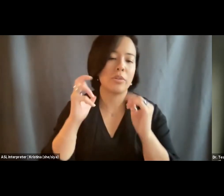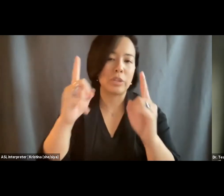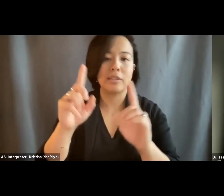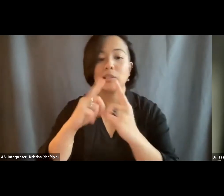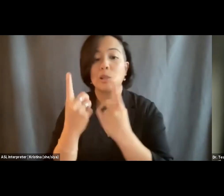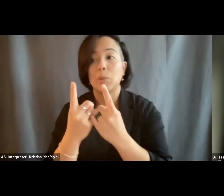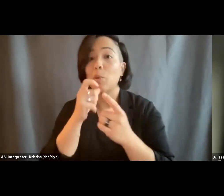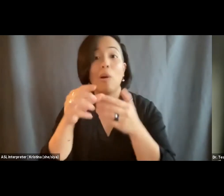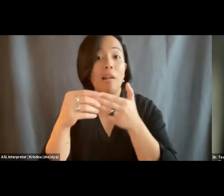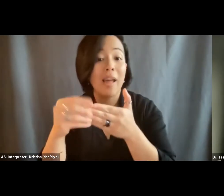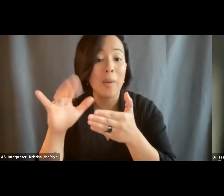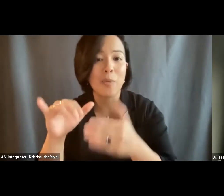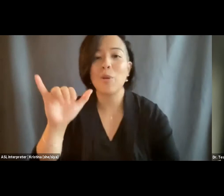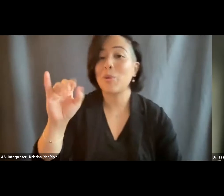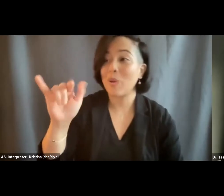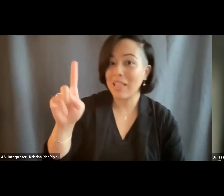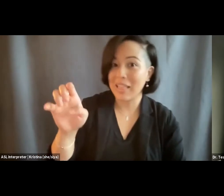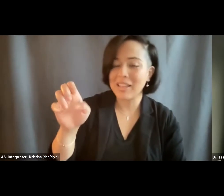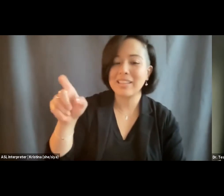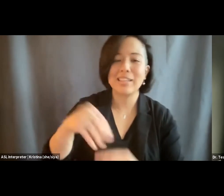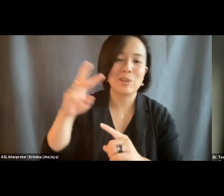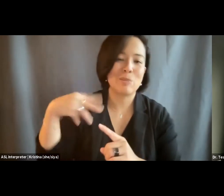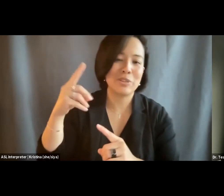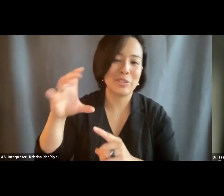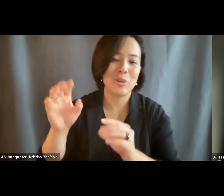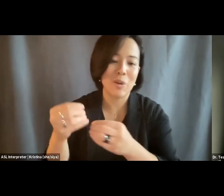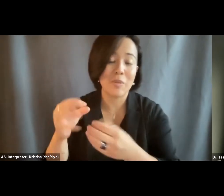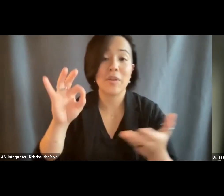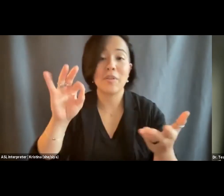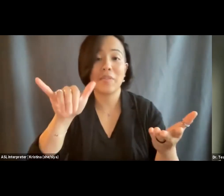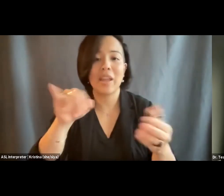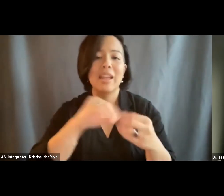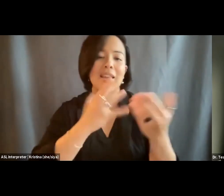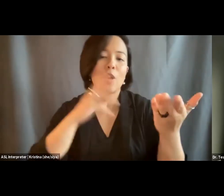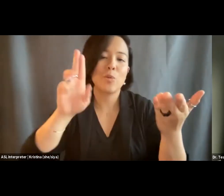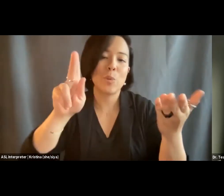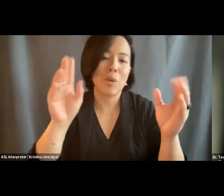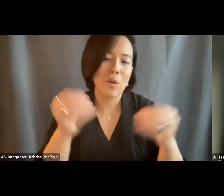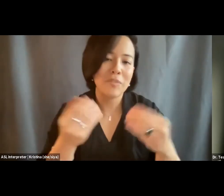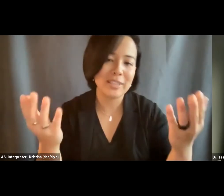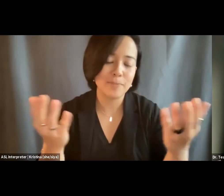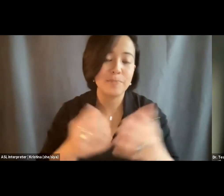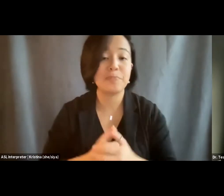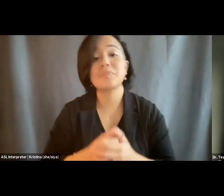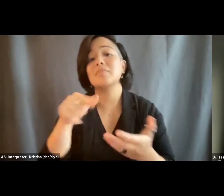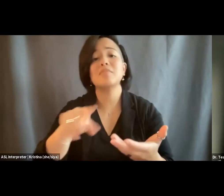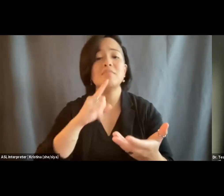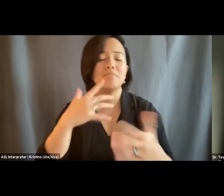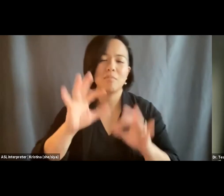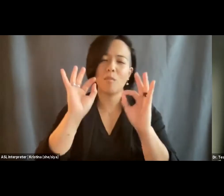Led by Yolande out of the Washington office and Feyi out of our UK office, this is such a timely event,